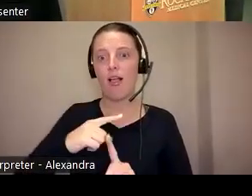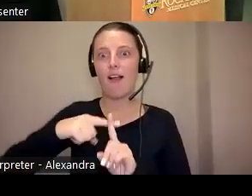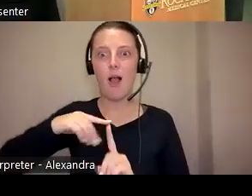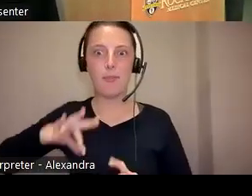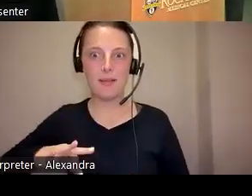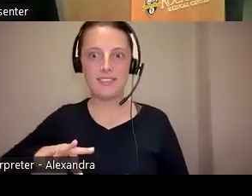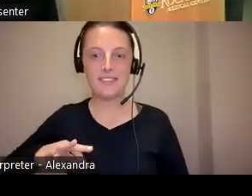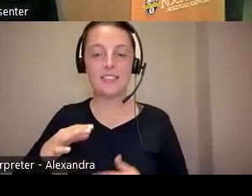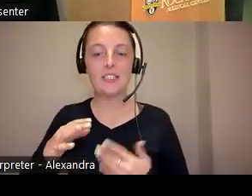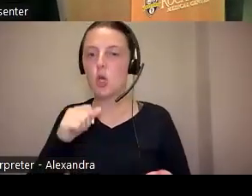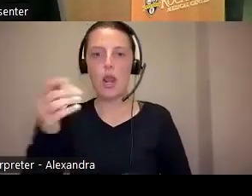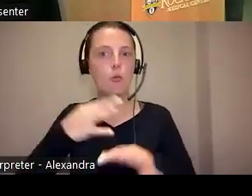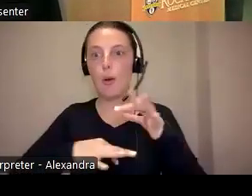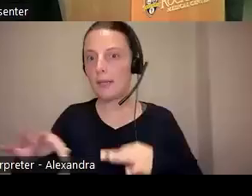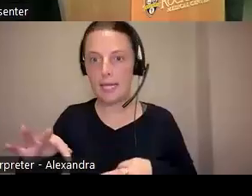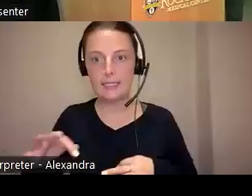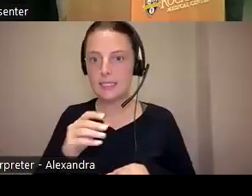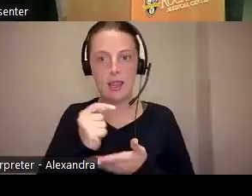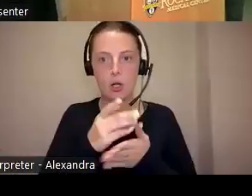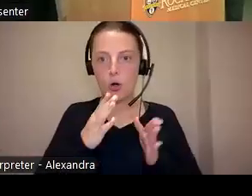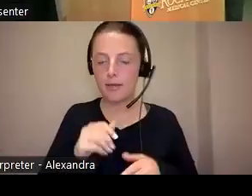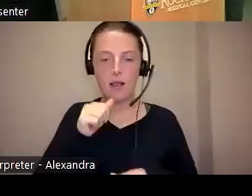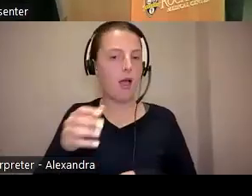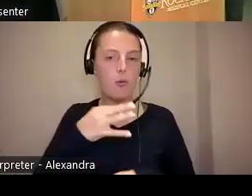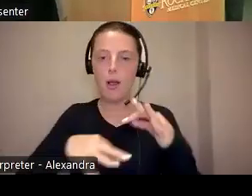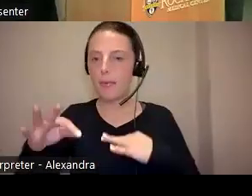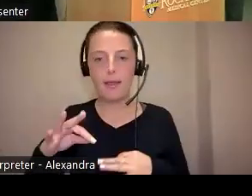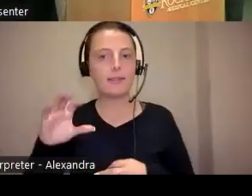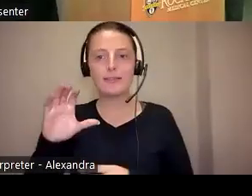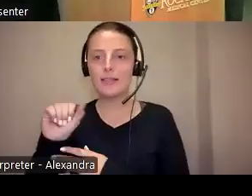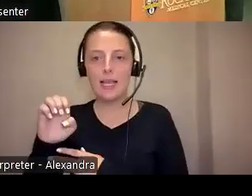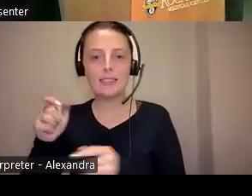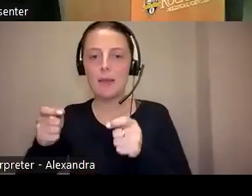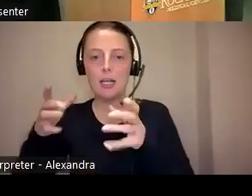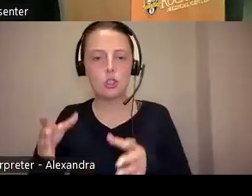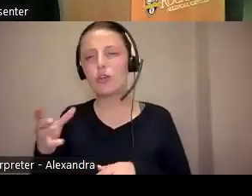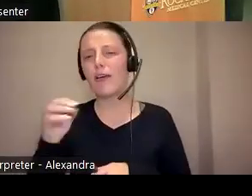case managers, and other members of a treatment team. Pe support workers bring their own personal